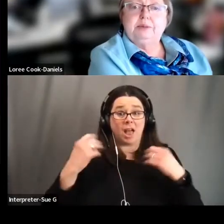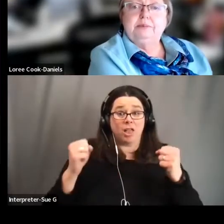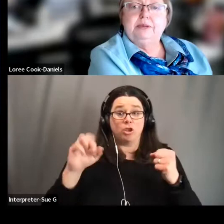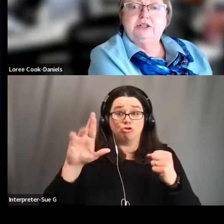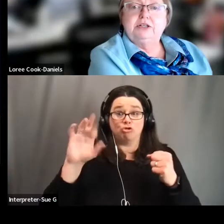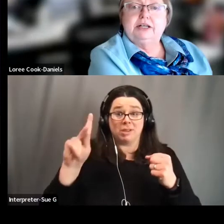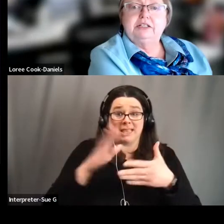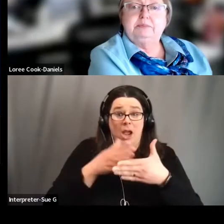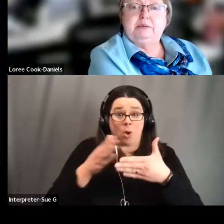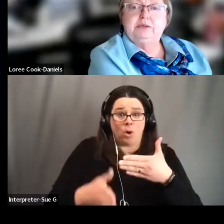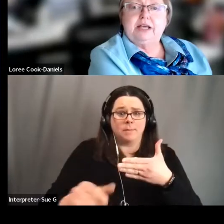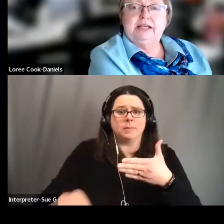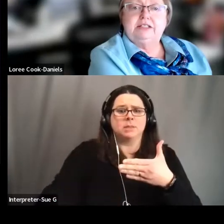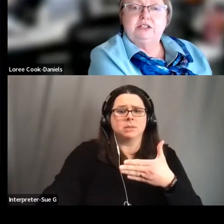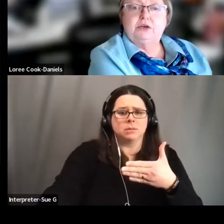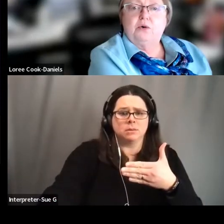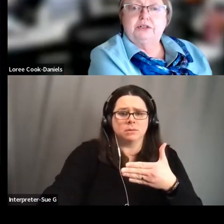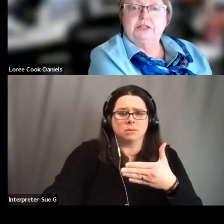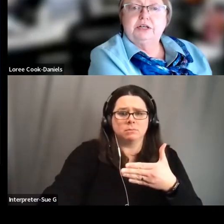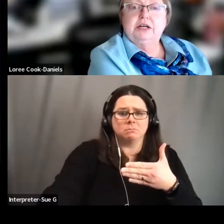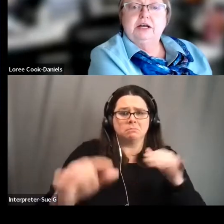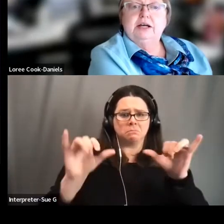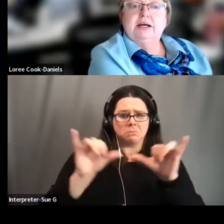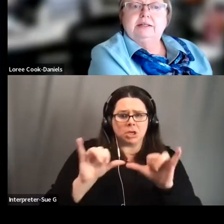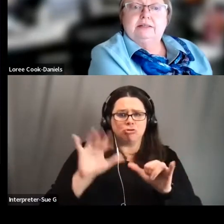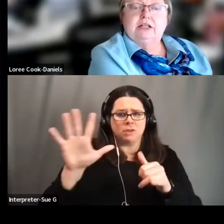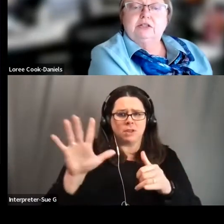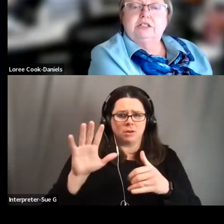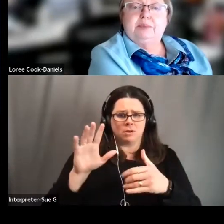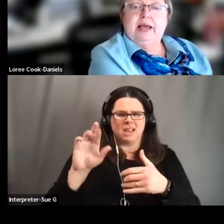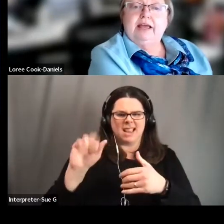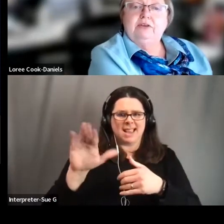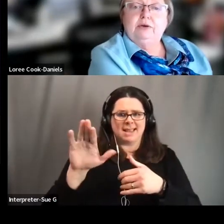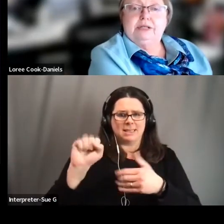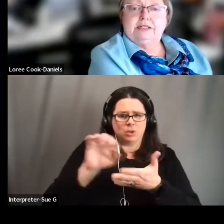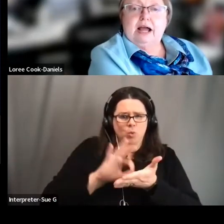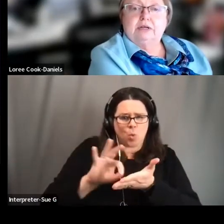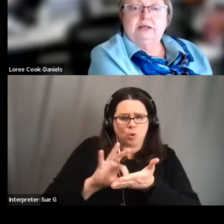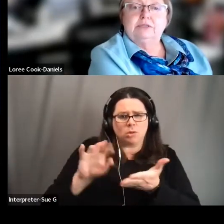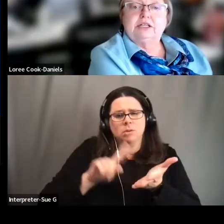have been measured against people's ACEs scores. They looked at behavior risk outcomes